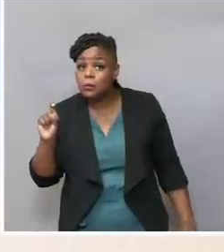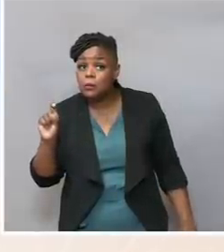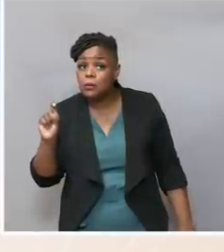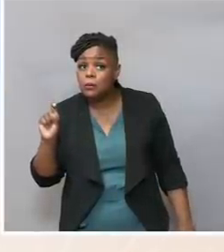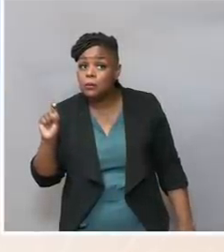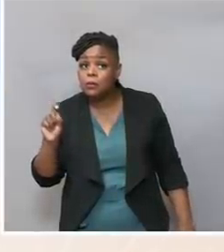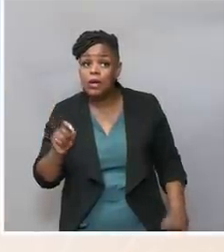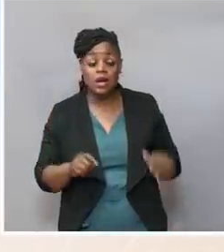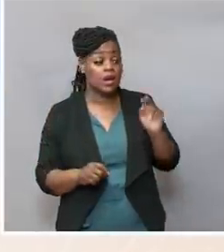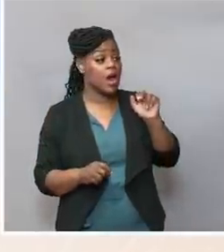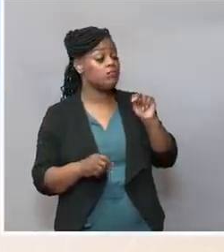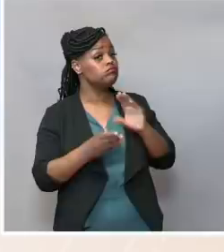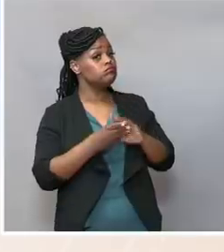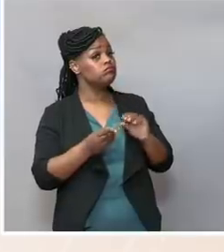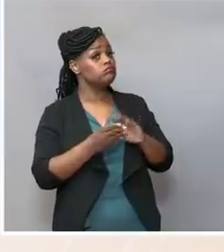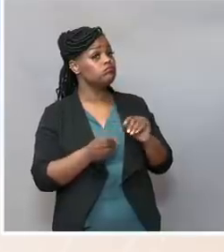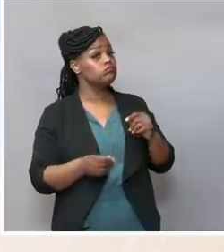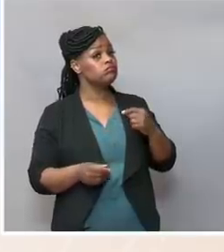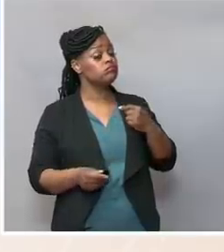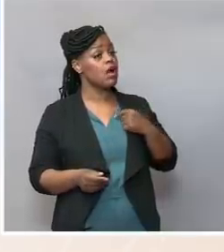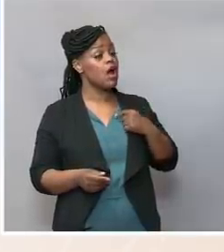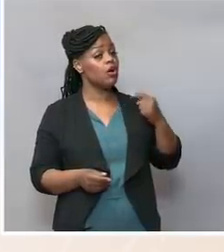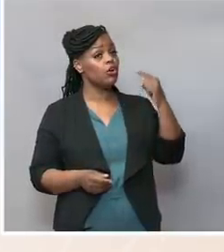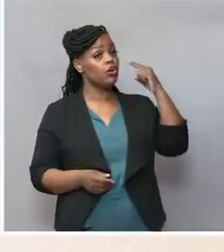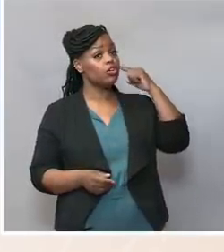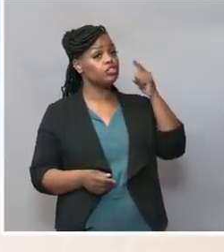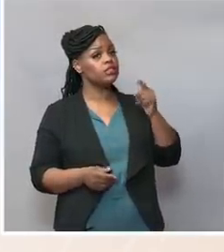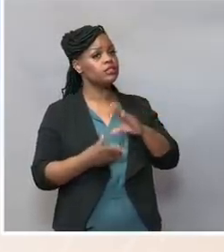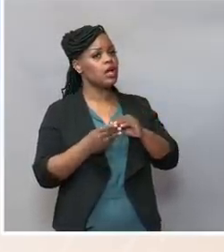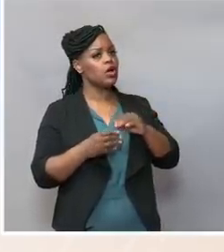she would wait for blood and tears for her freedom.